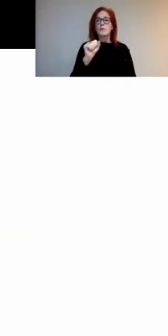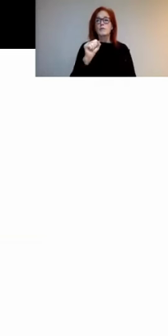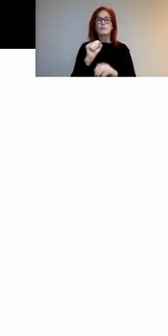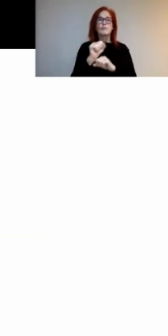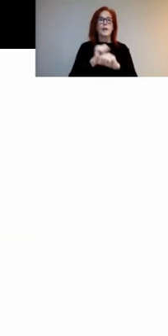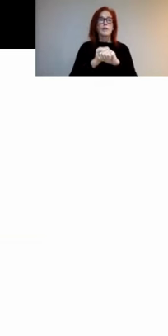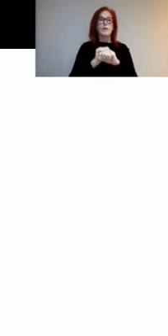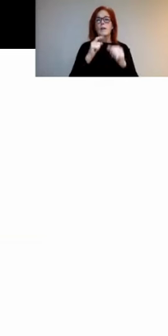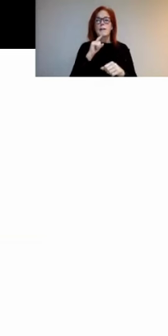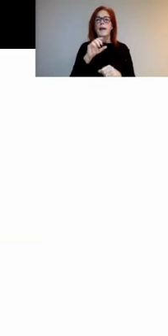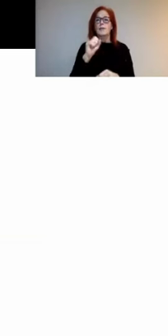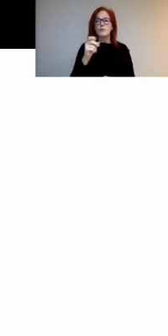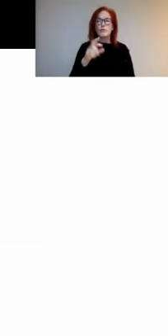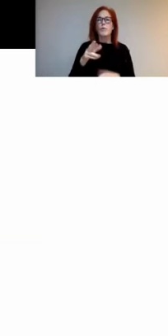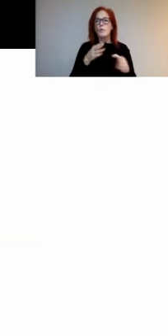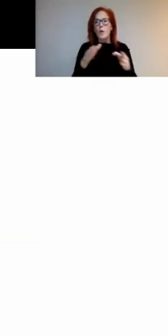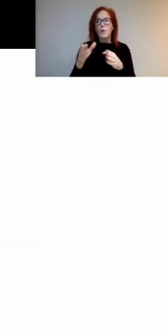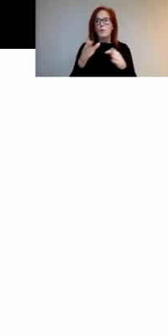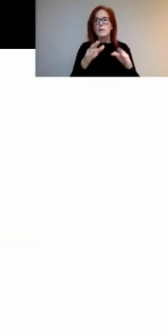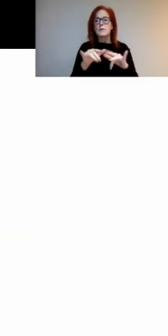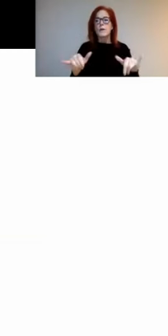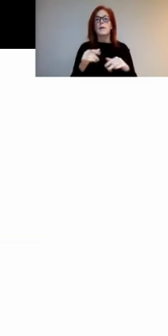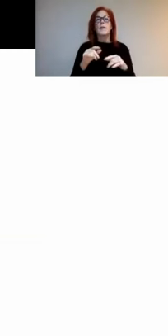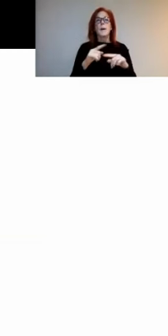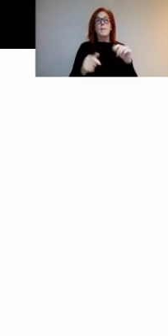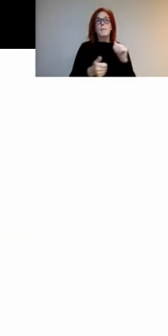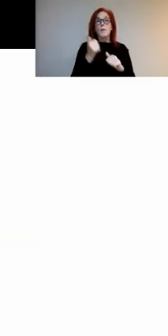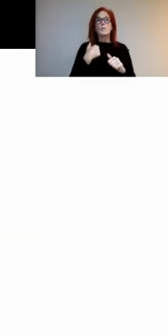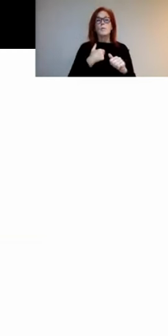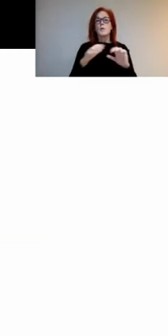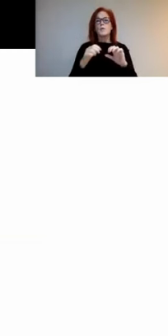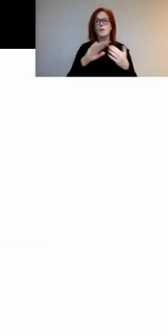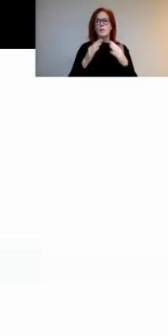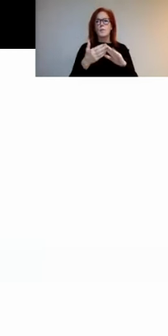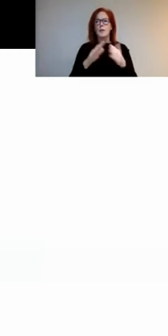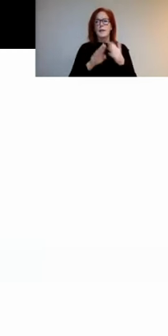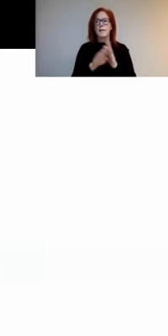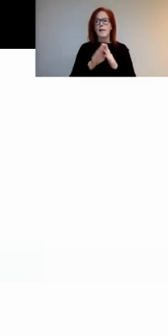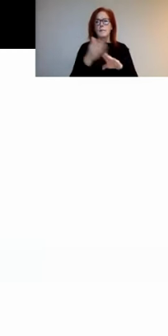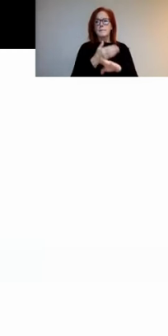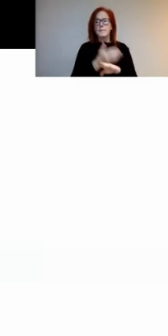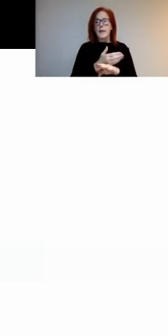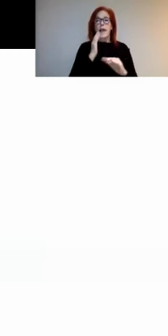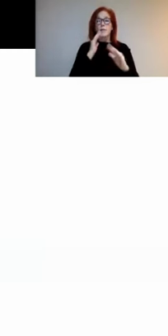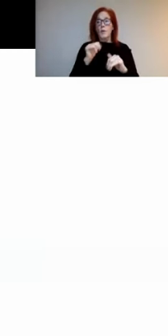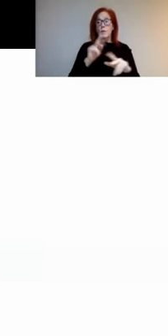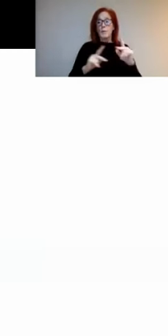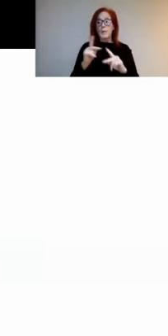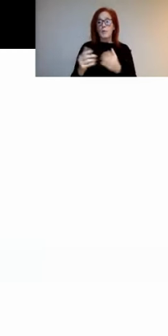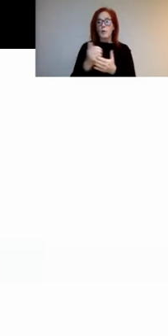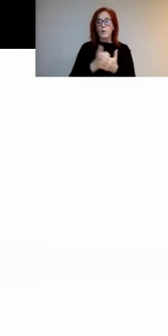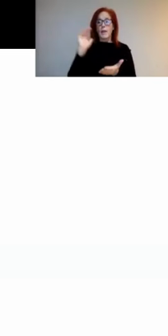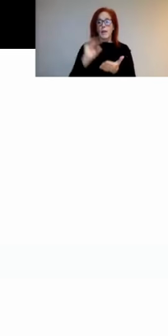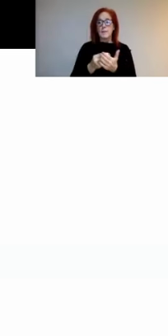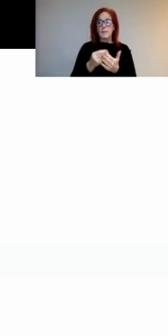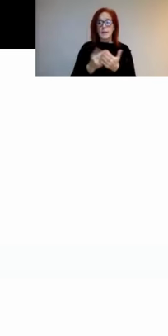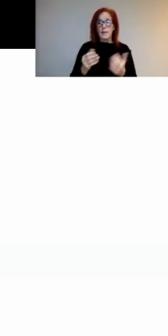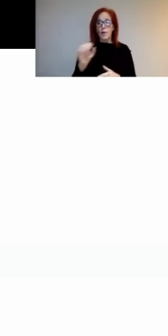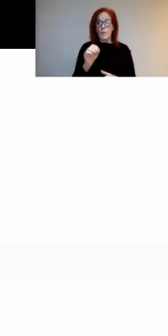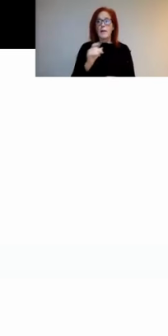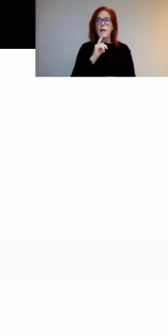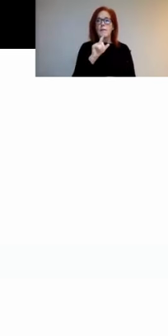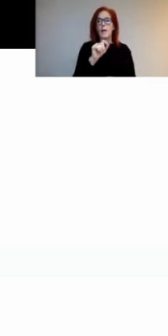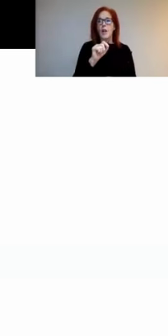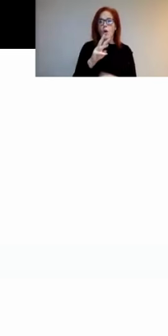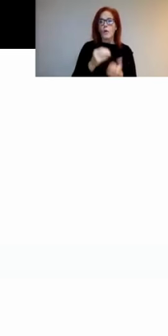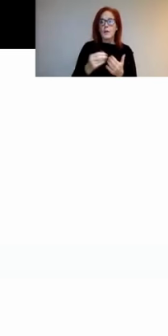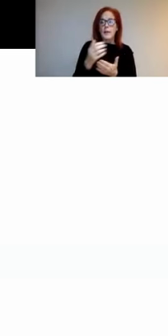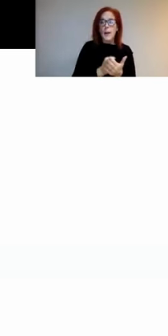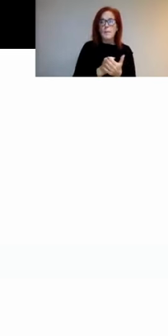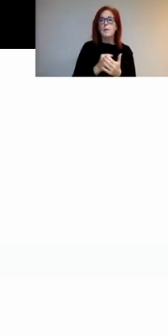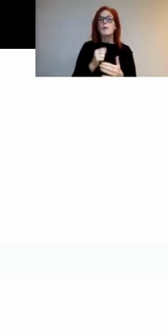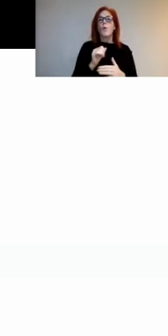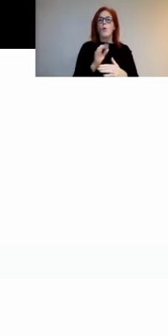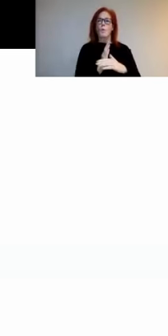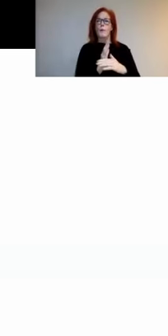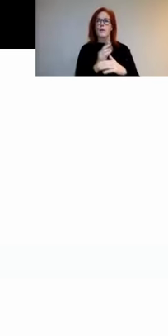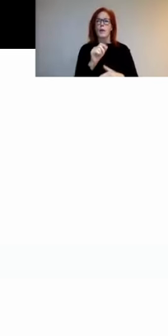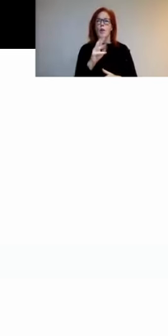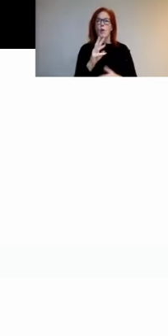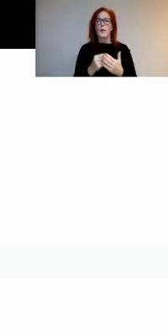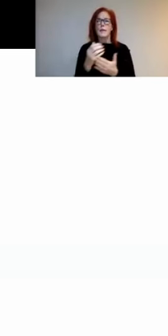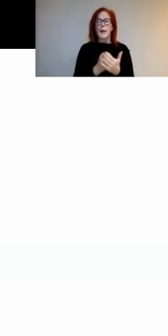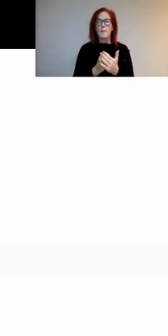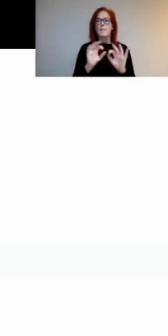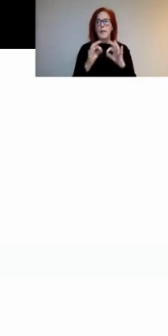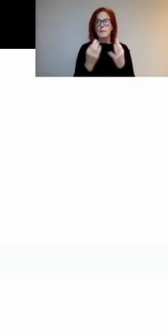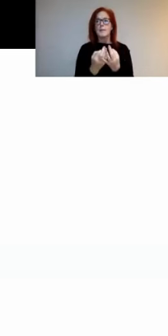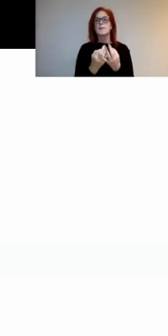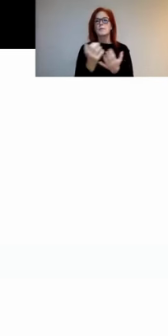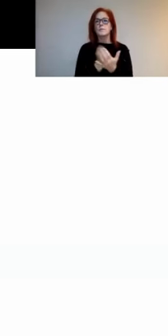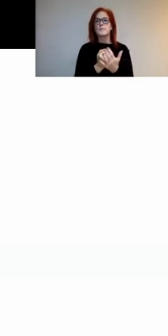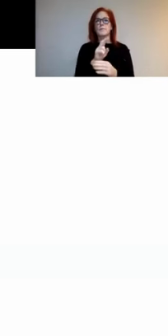Or you can send us some good old postal service mail through that same date.